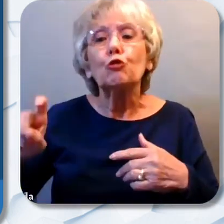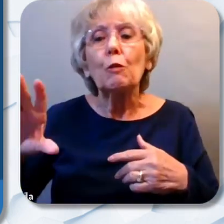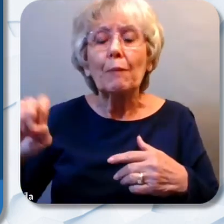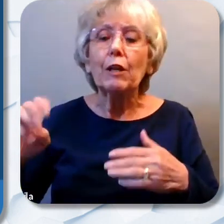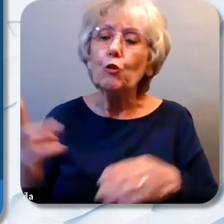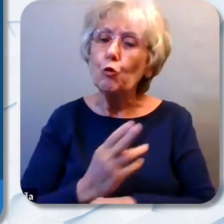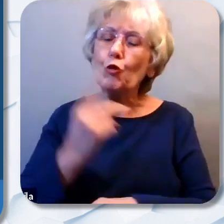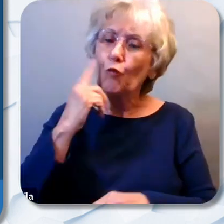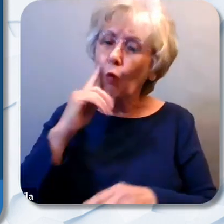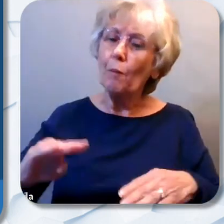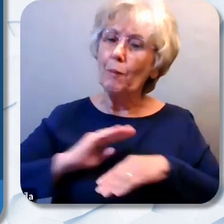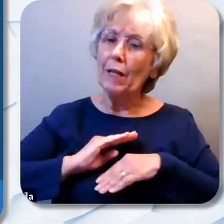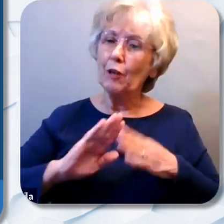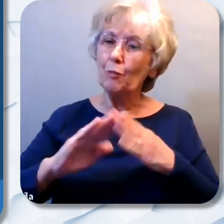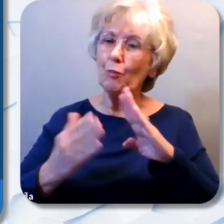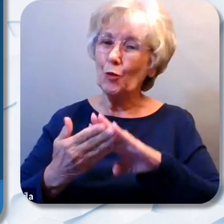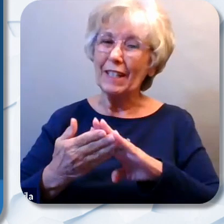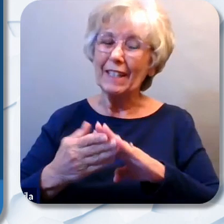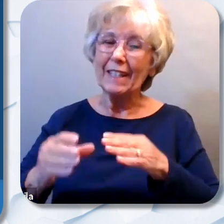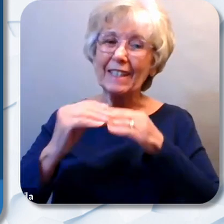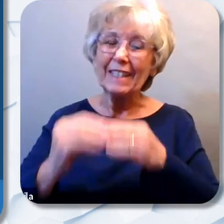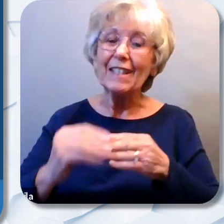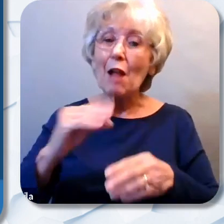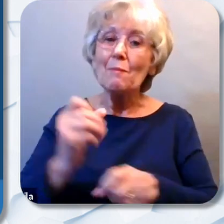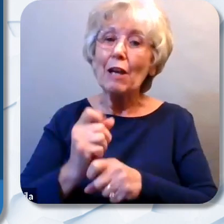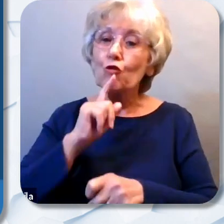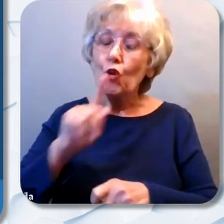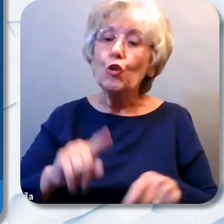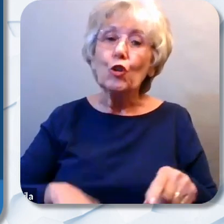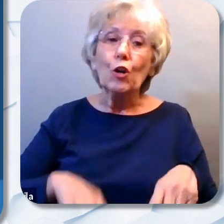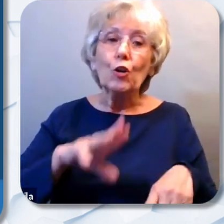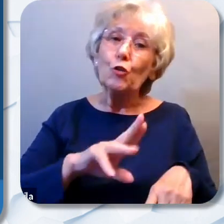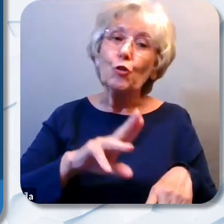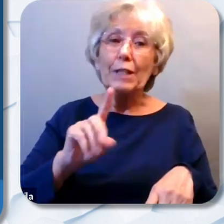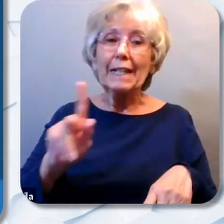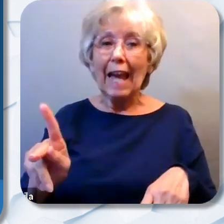and ensure that you pk is implemented effectively, which brings me to my next slide.